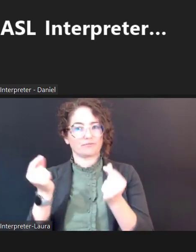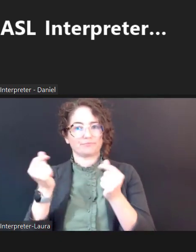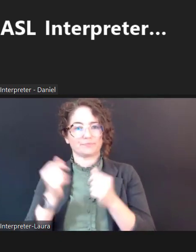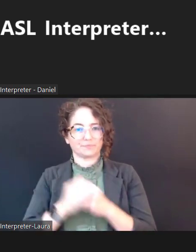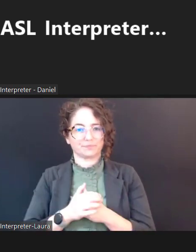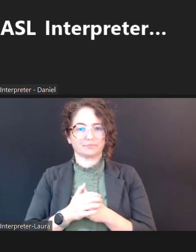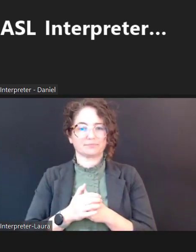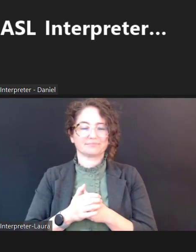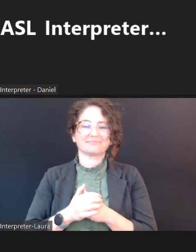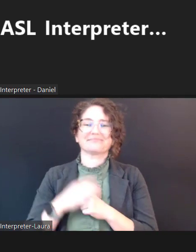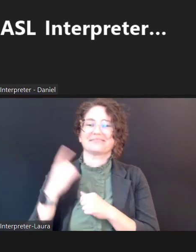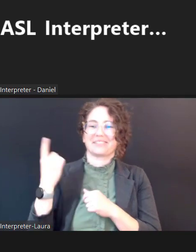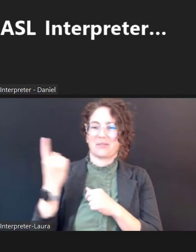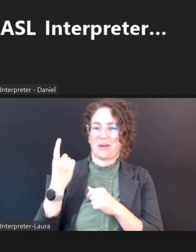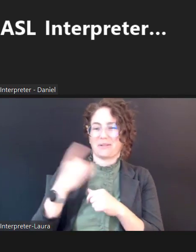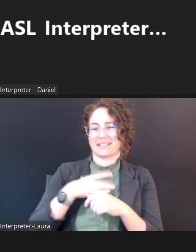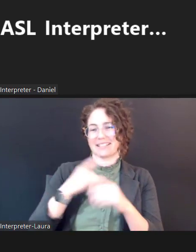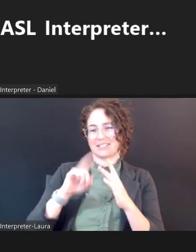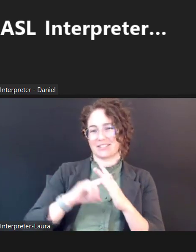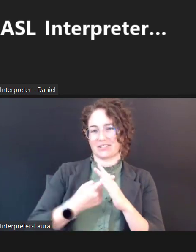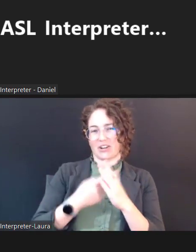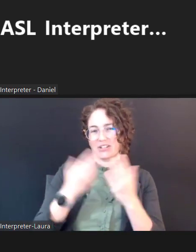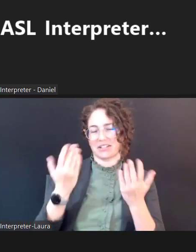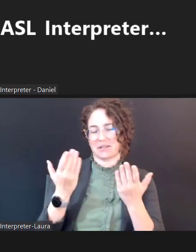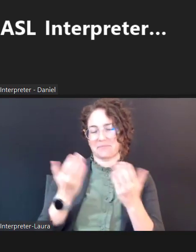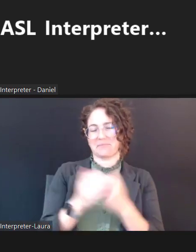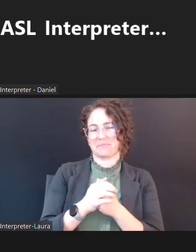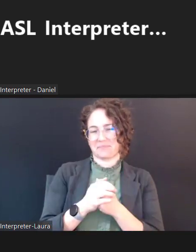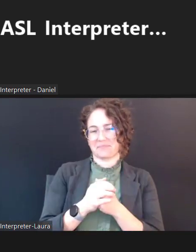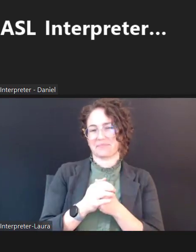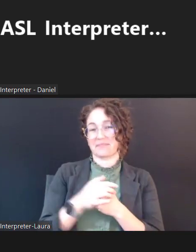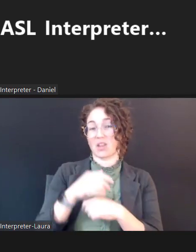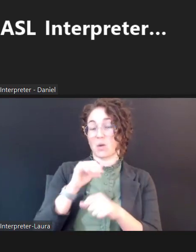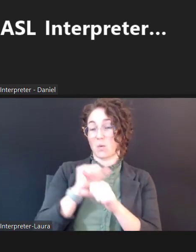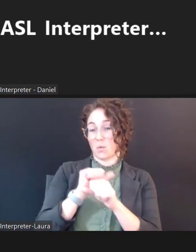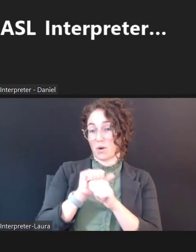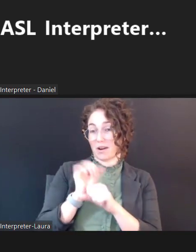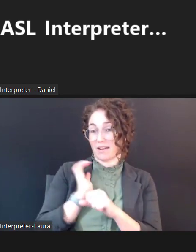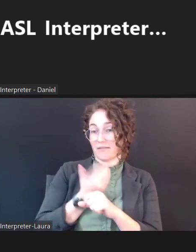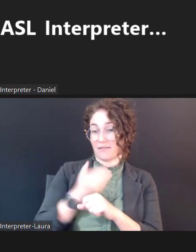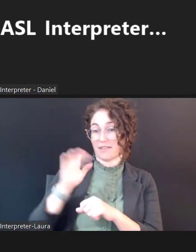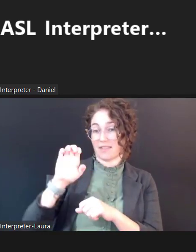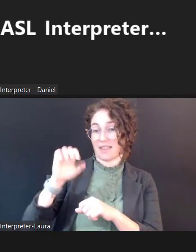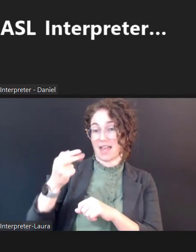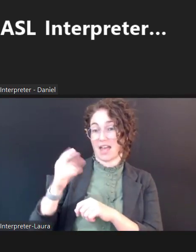The work of the ECHO initiative is based on the recognition that each